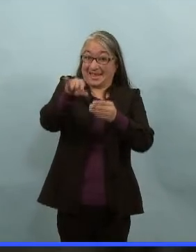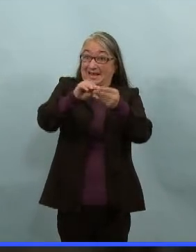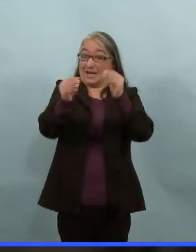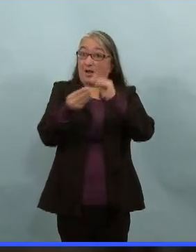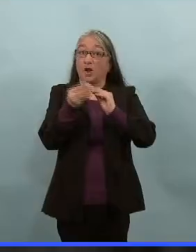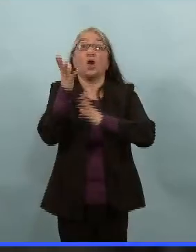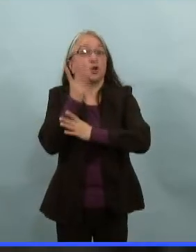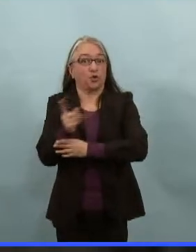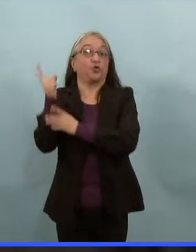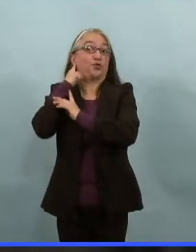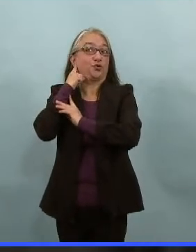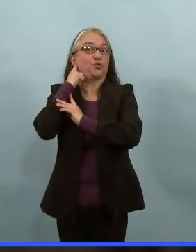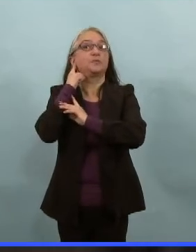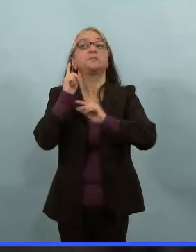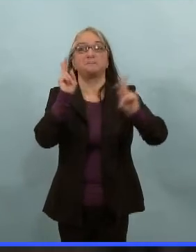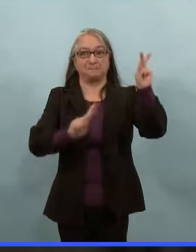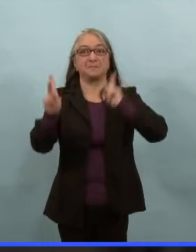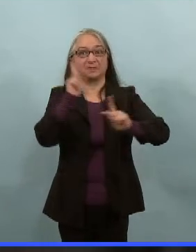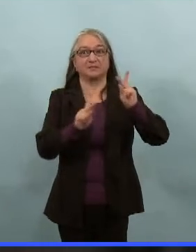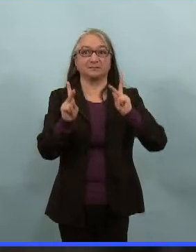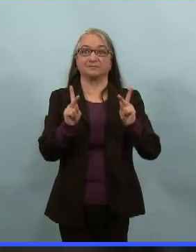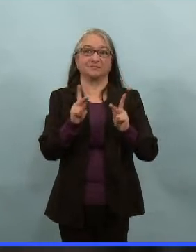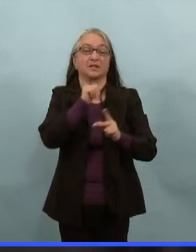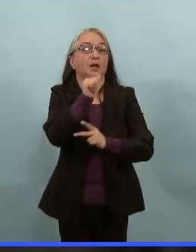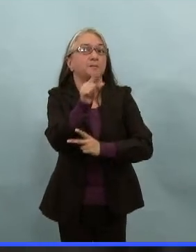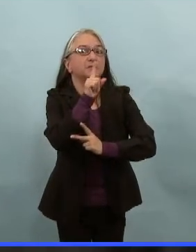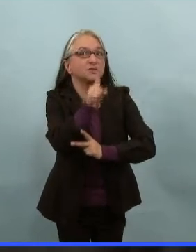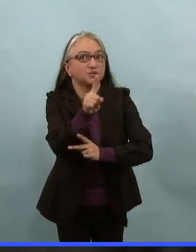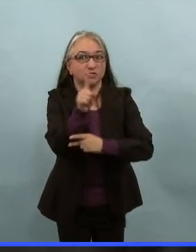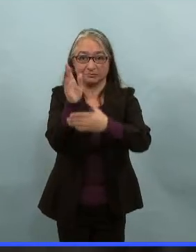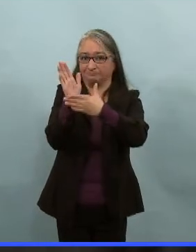that wasn't the meeting or the mean i don't know what that number is at the present time because